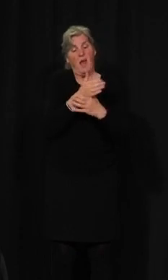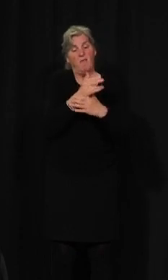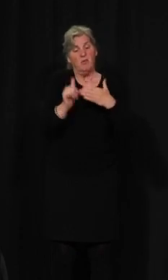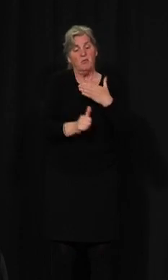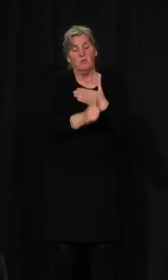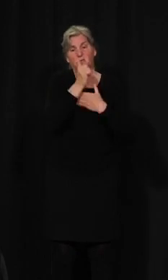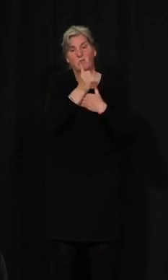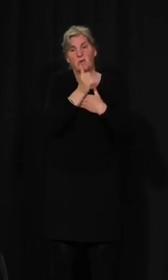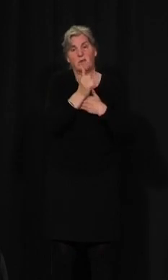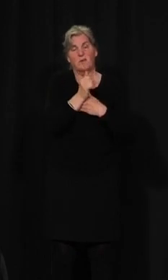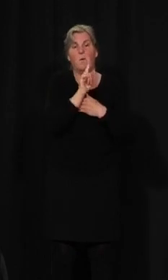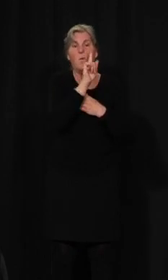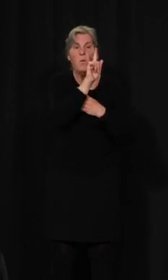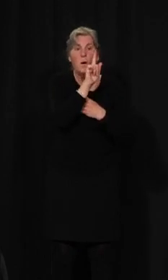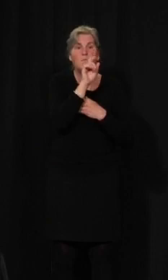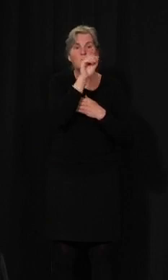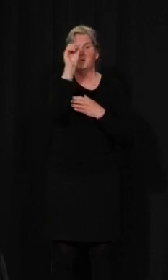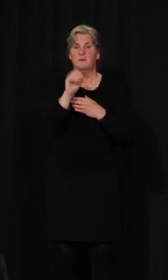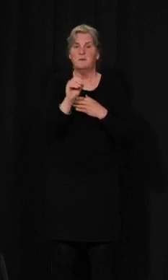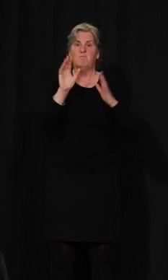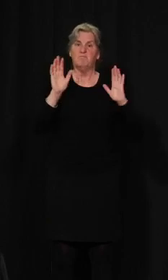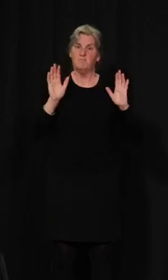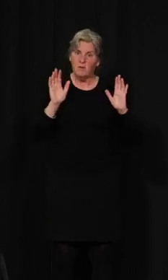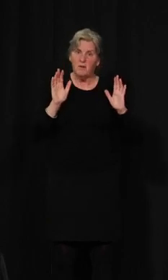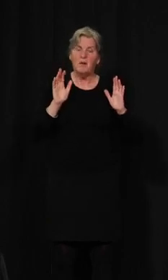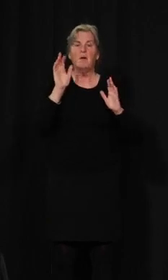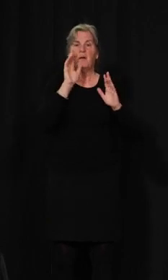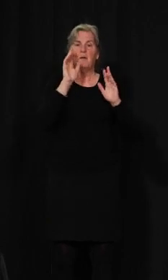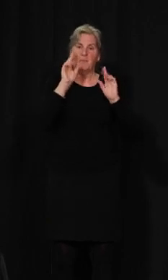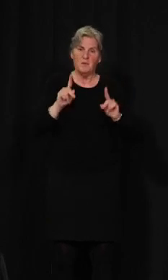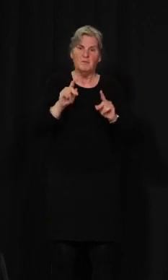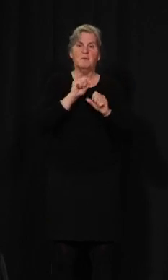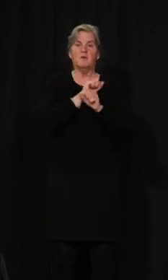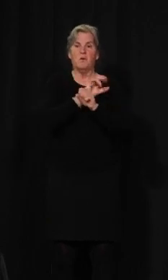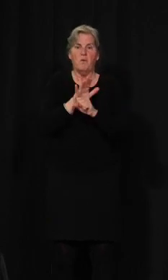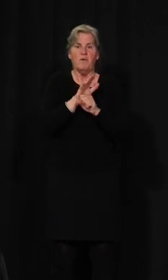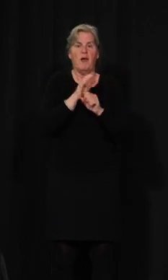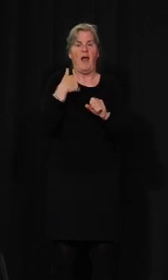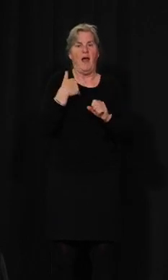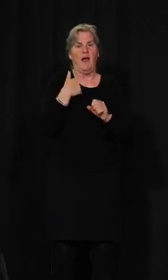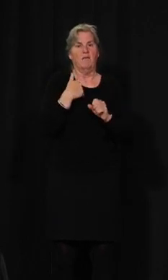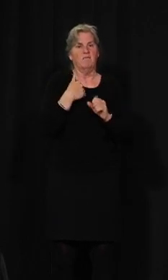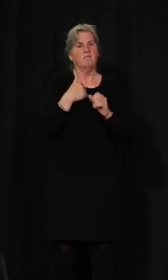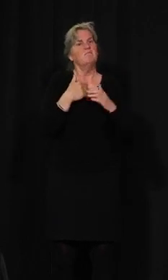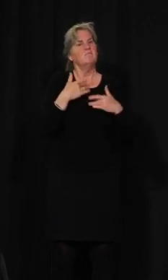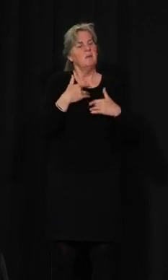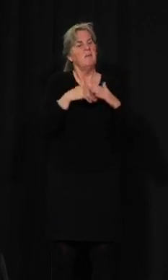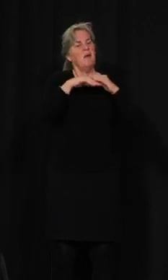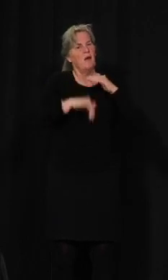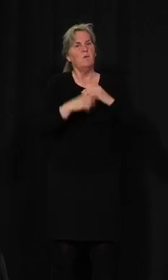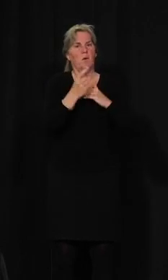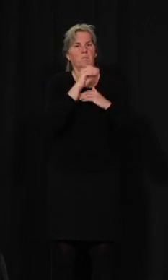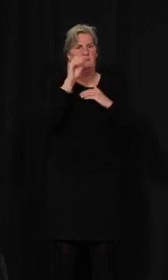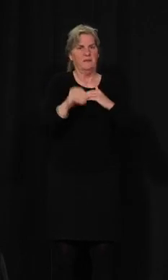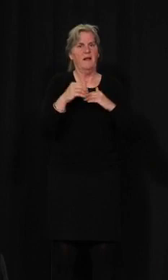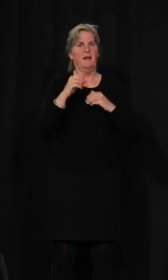probably less then 1 percent of anyone carrying COVID, often muh less. In the unlikely event someone ws